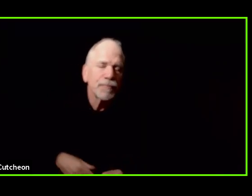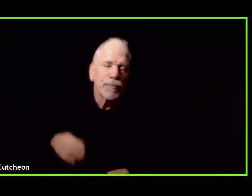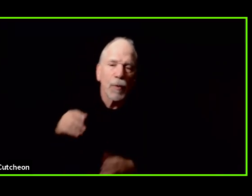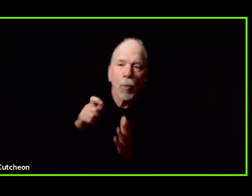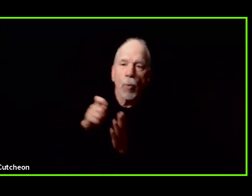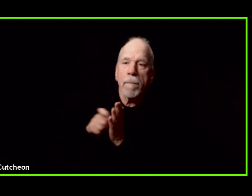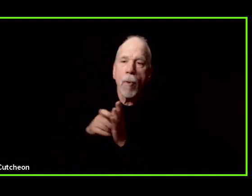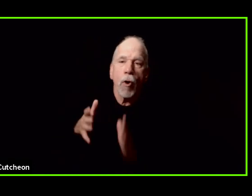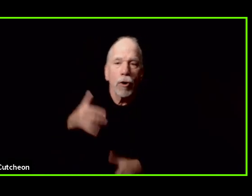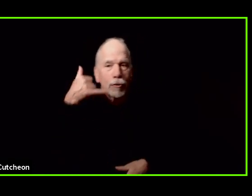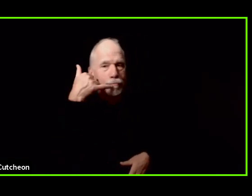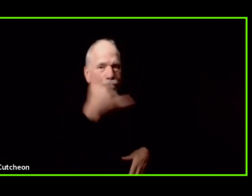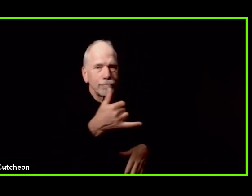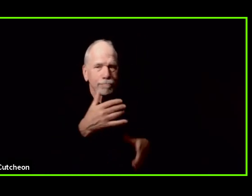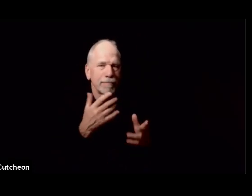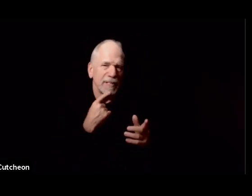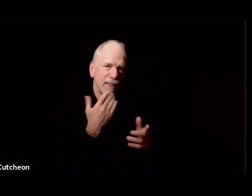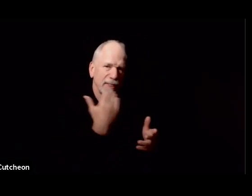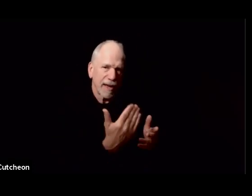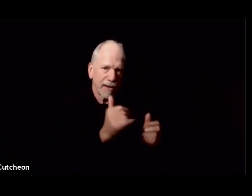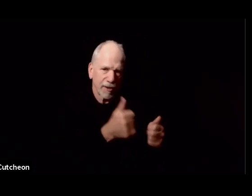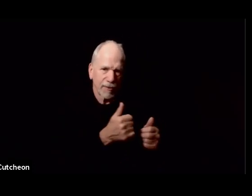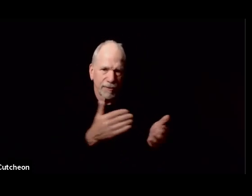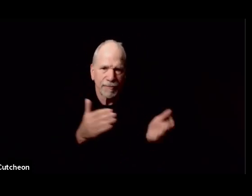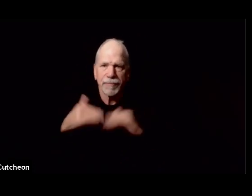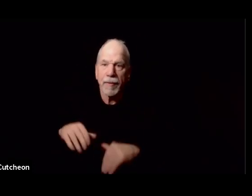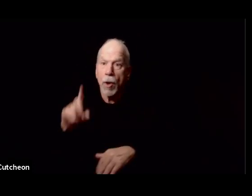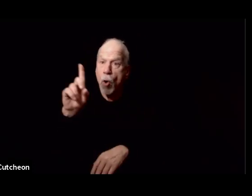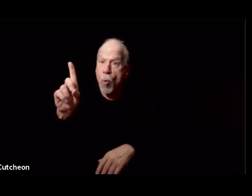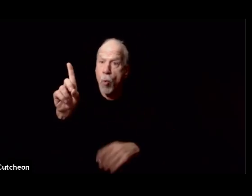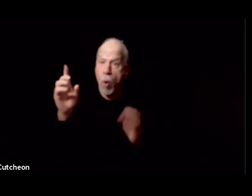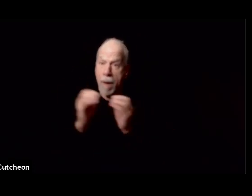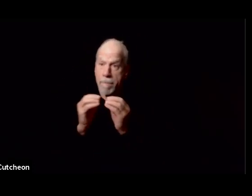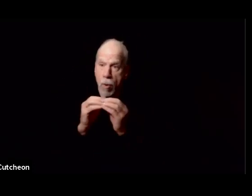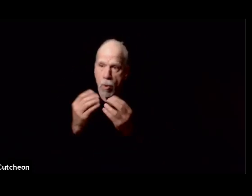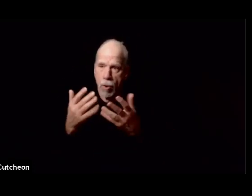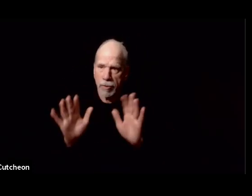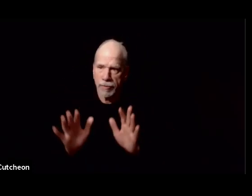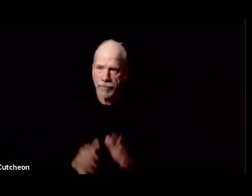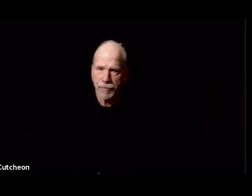Operator: Yes ma'am so the vast question comes from the line of mr. Joel Carlson from